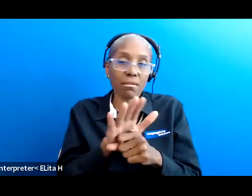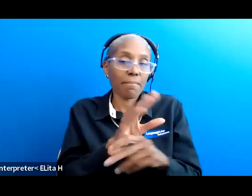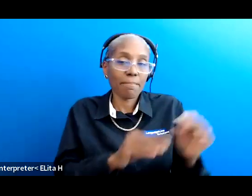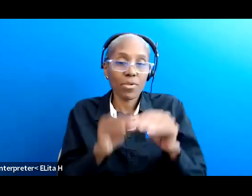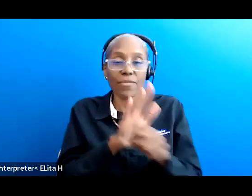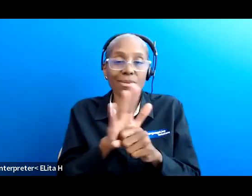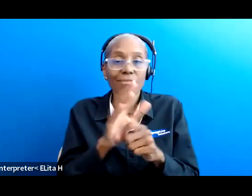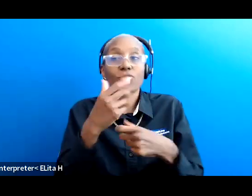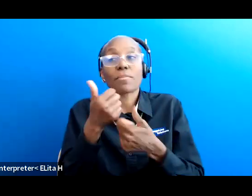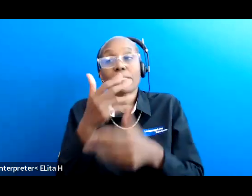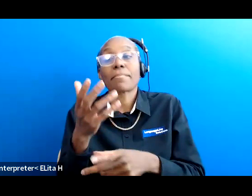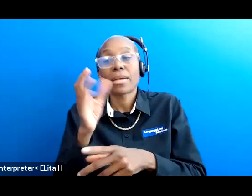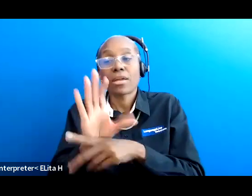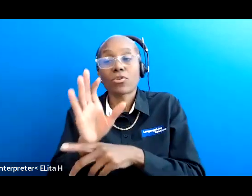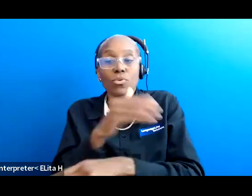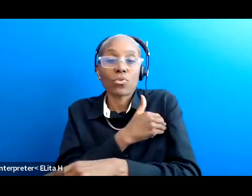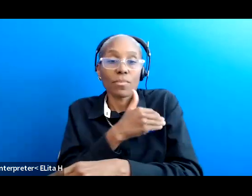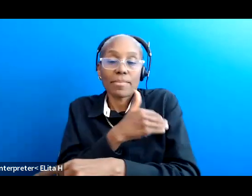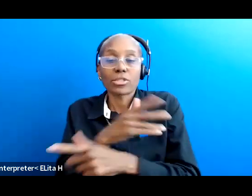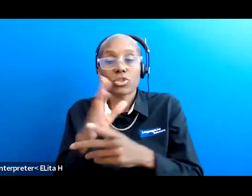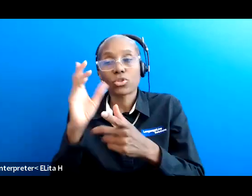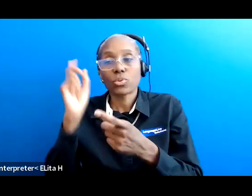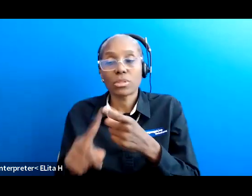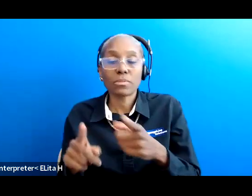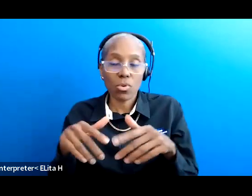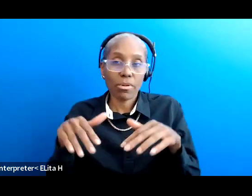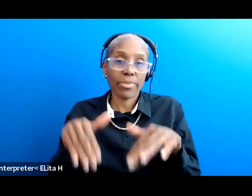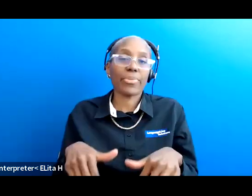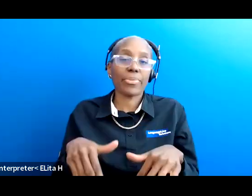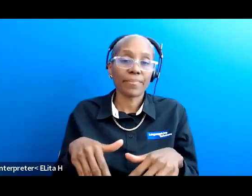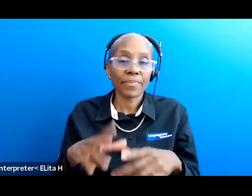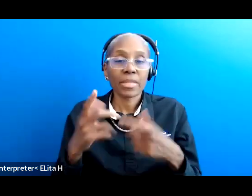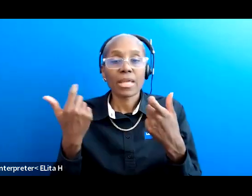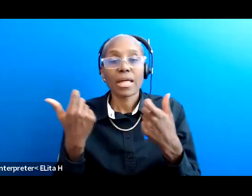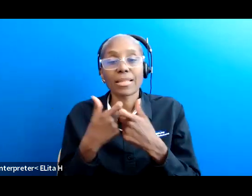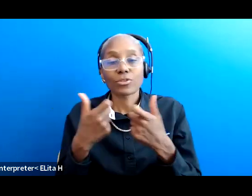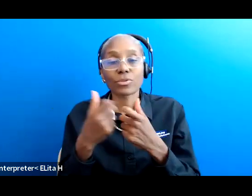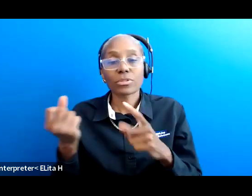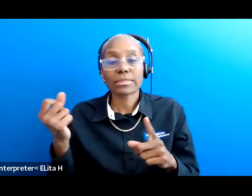but if you can do any kind of electrical stimulation, sometimes that will fatigue that muscle.